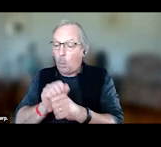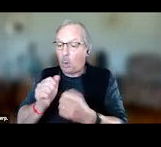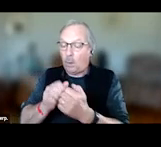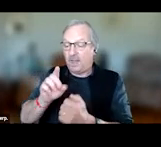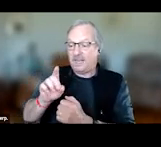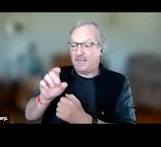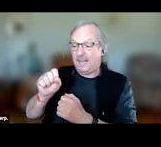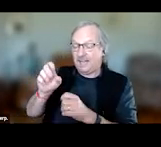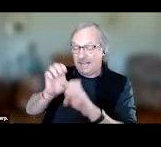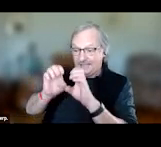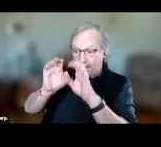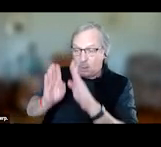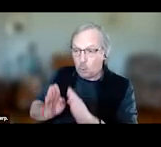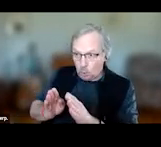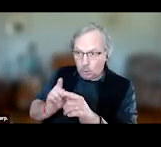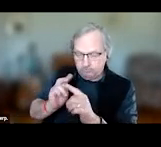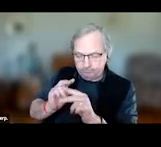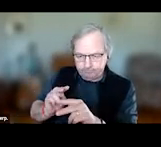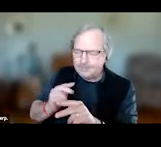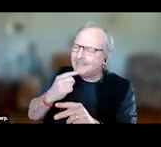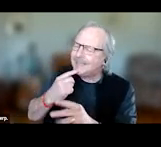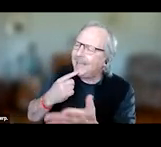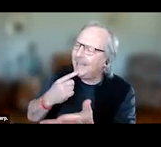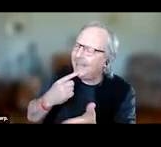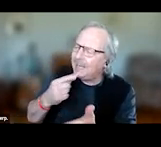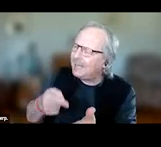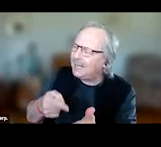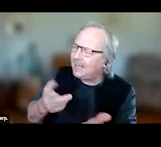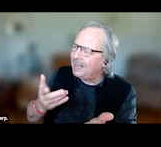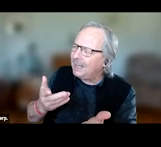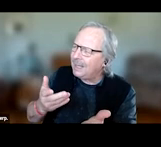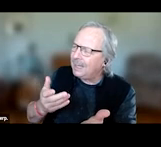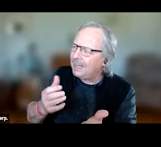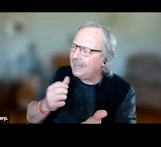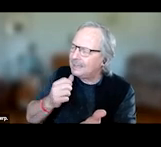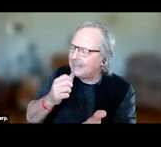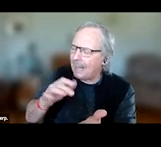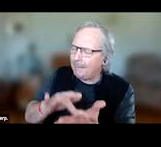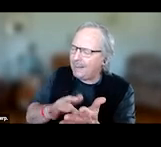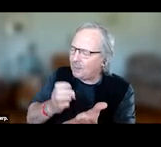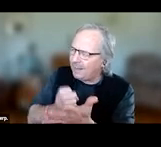that claim to say hey, there's this, and I know it's not medical evidence but could we get